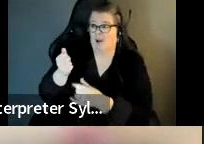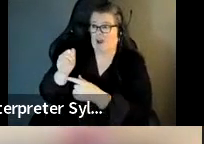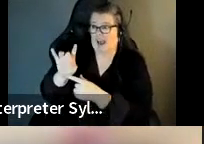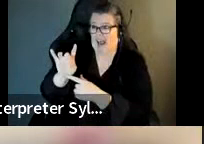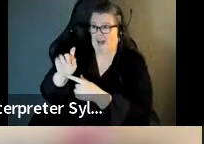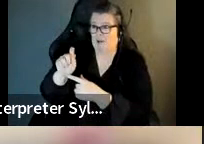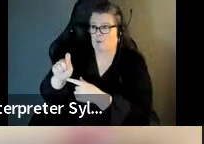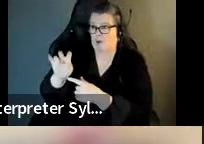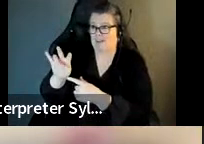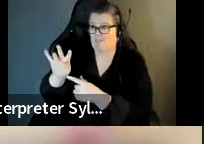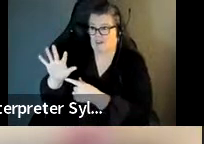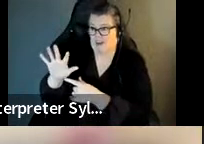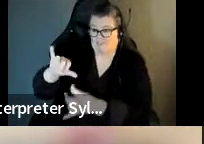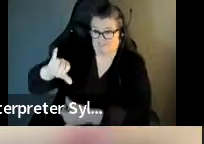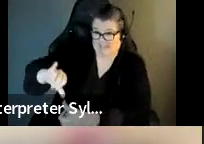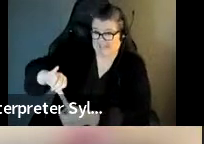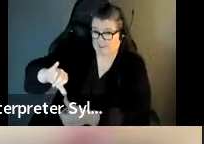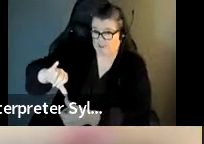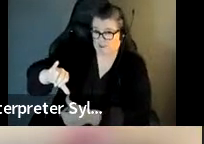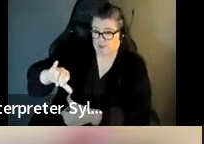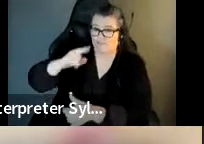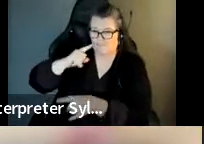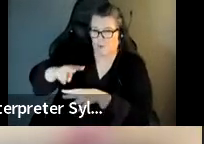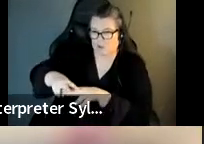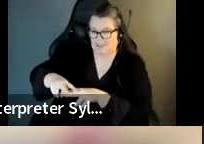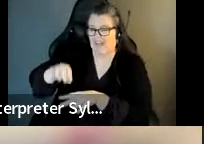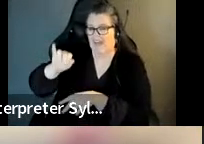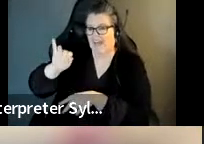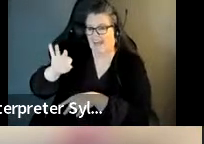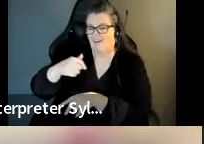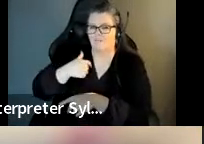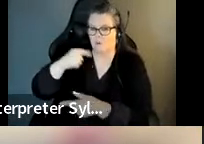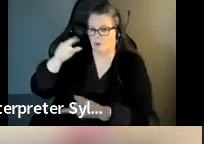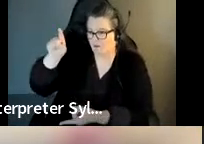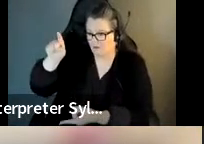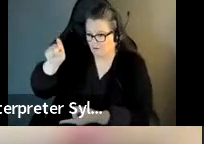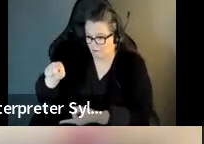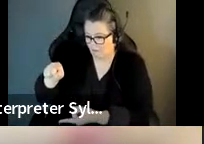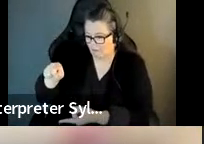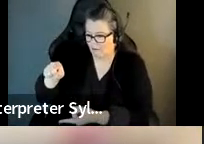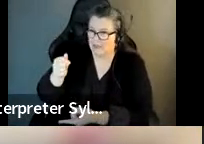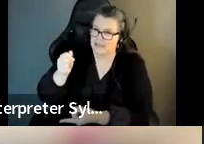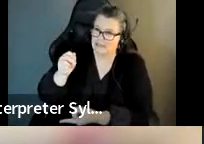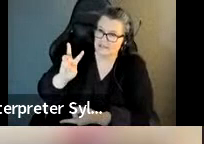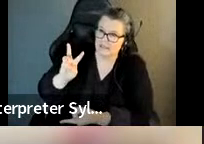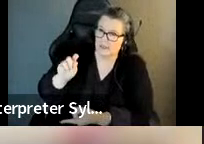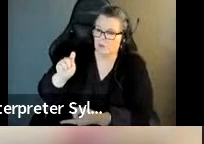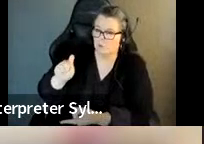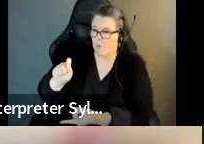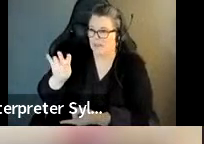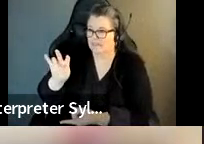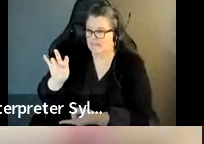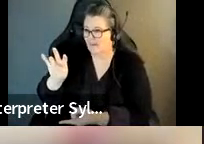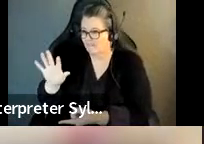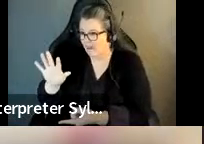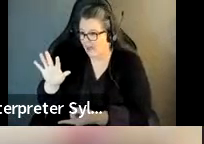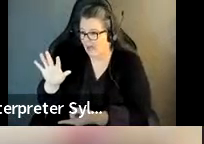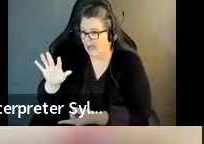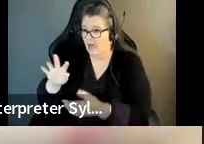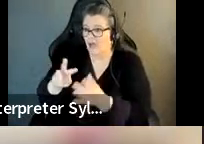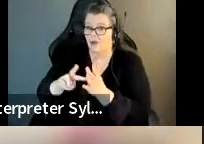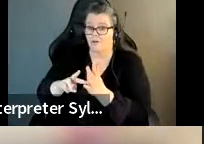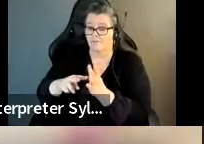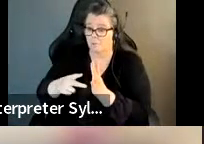shorten that another 2 inches, let's say, that capacity to adjust gets shortened by